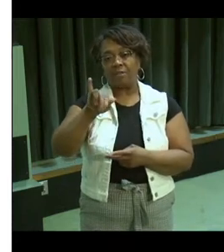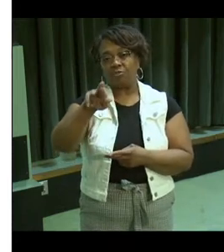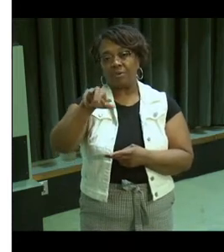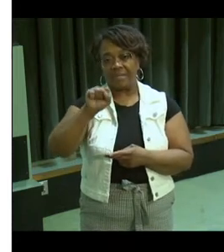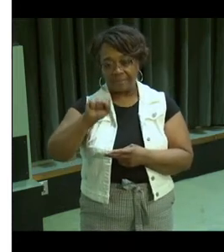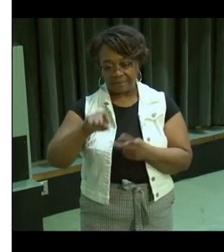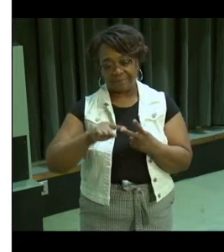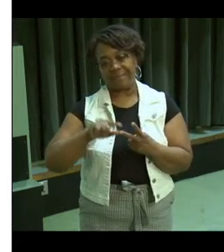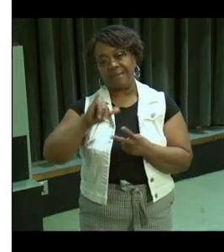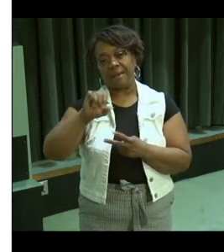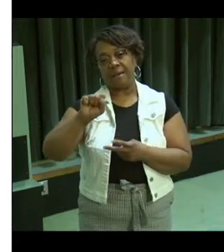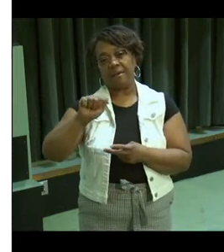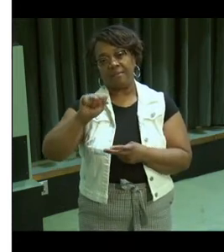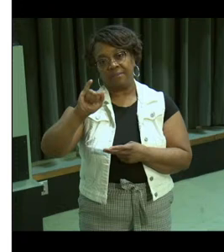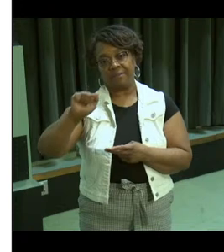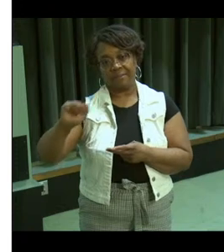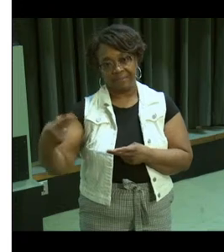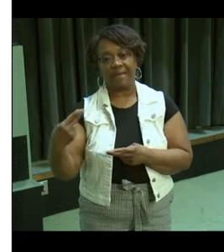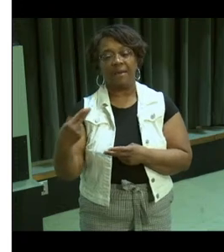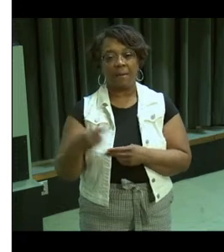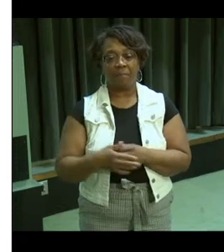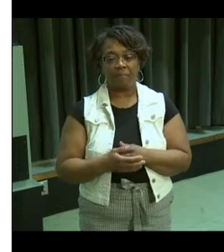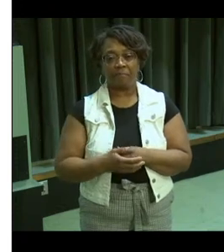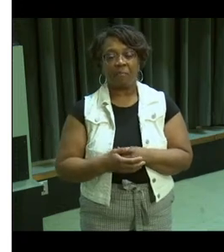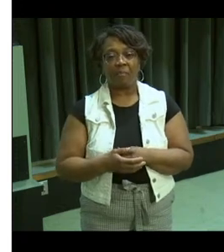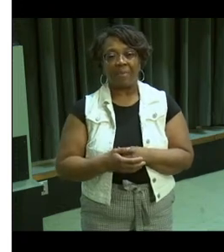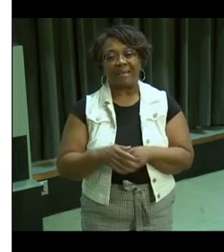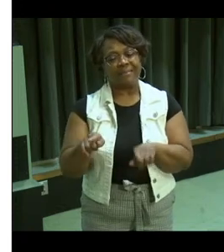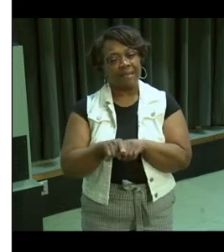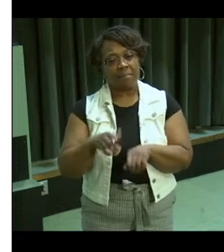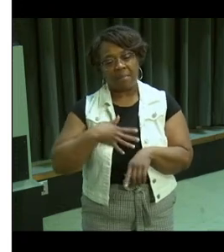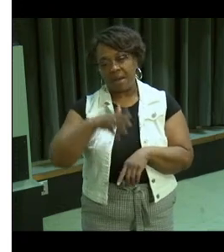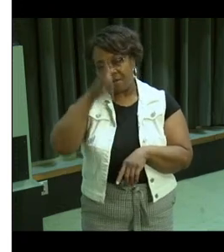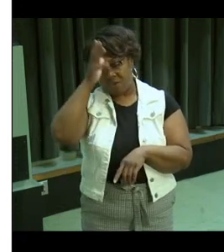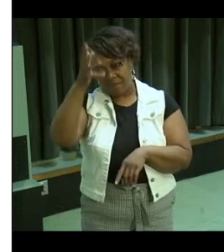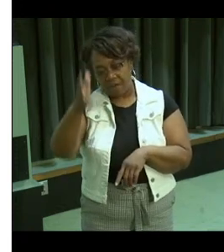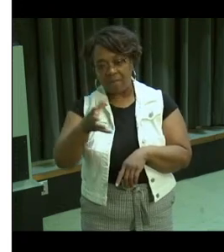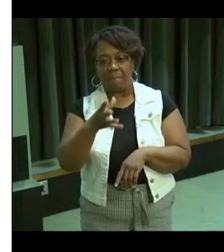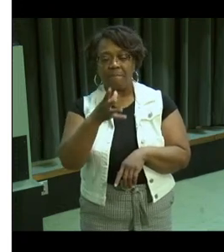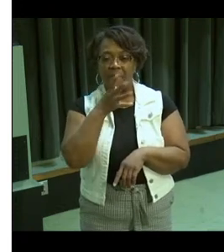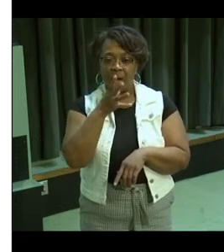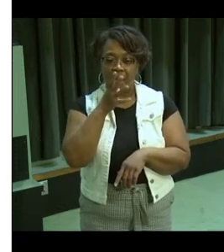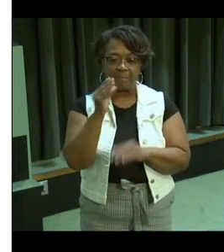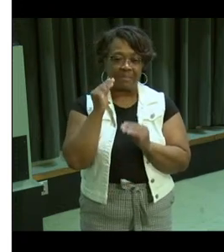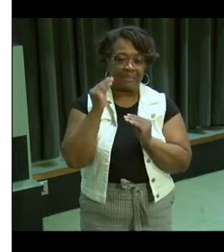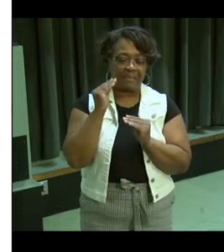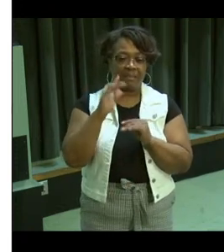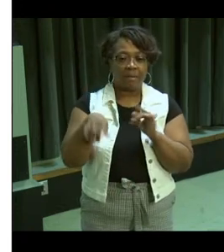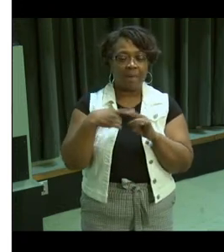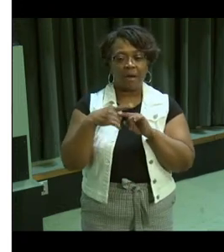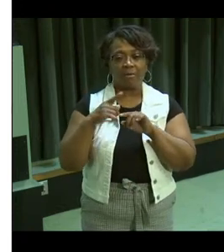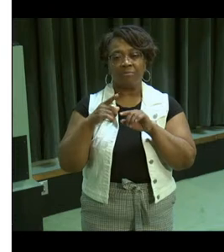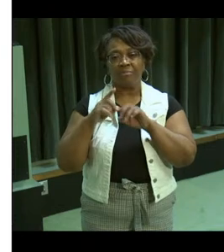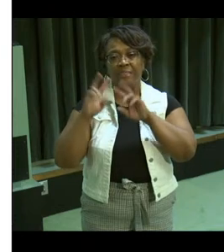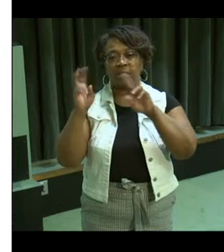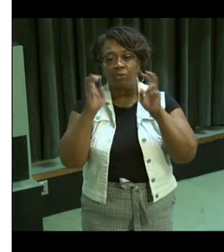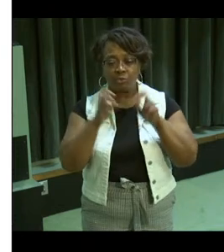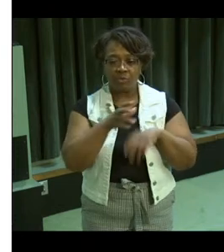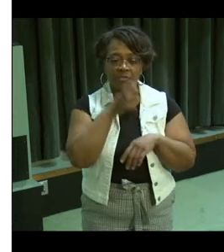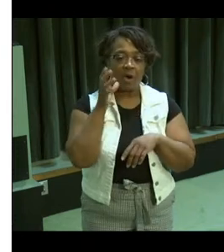way that my grandfather and then the way that my mother taught us